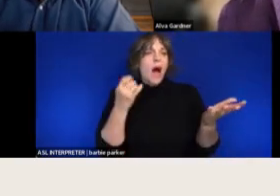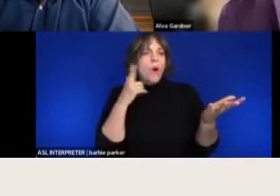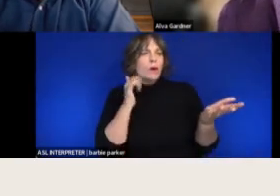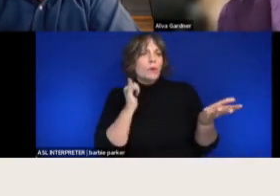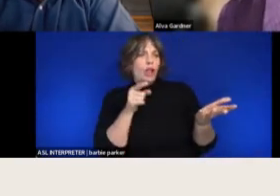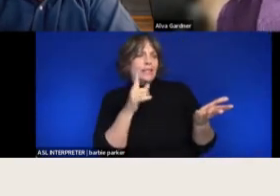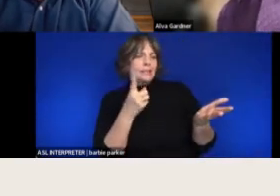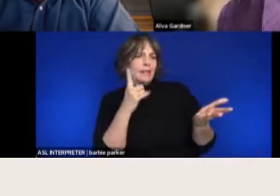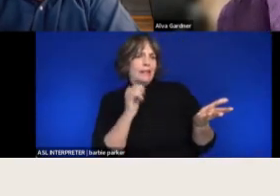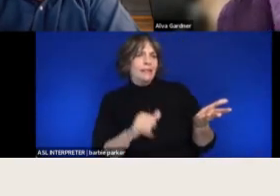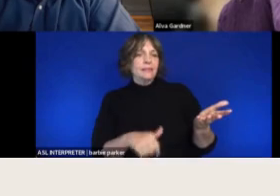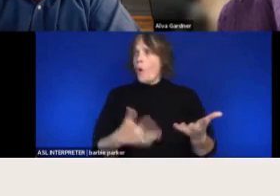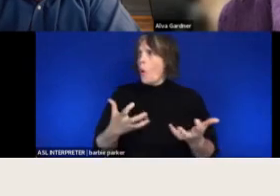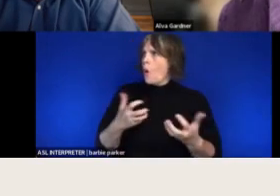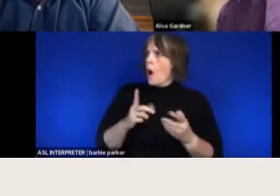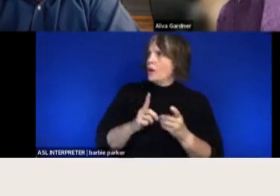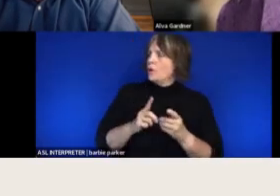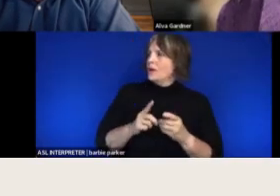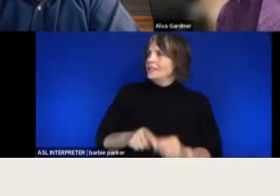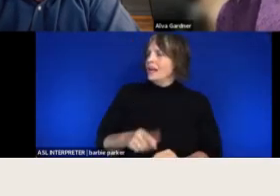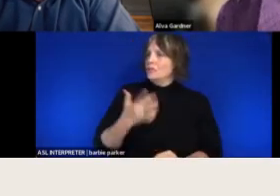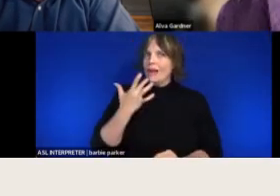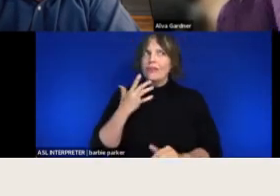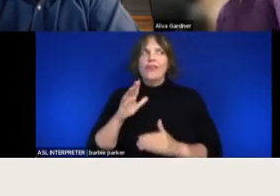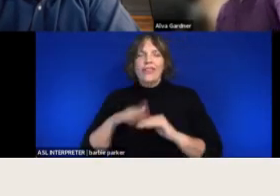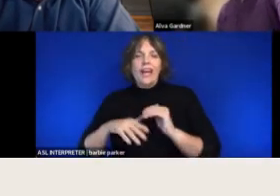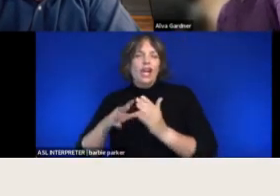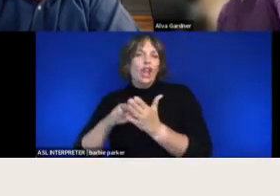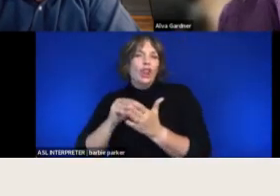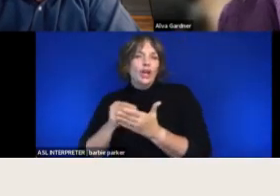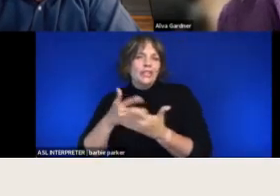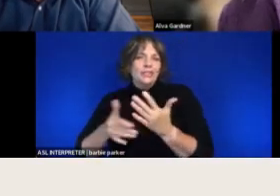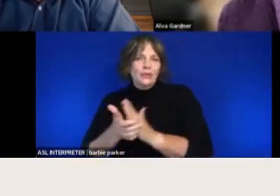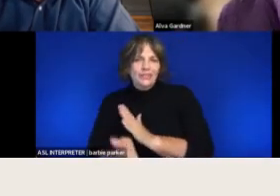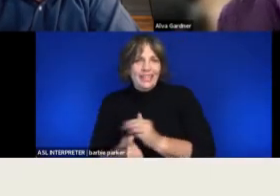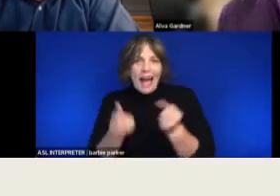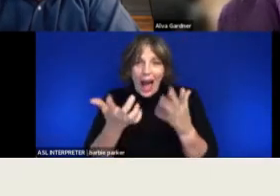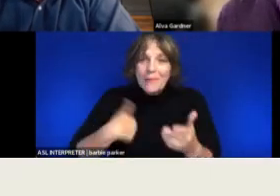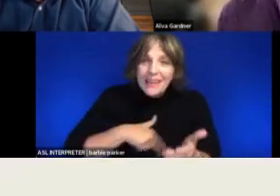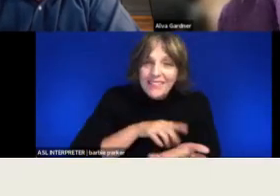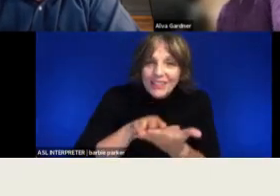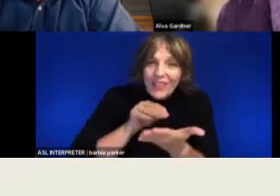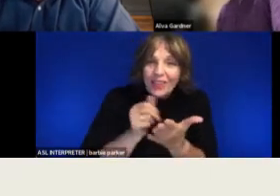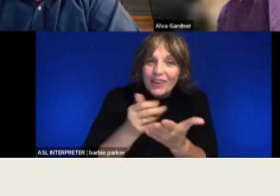I want to go on a date, rather than learning social skills. How many of us have learned social skills because of the result of